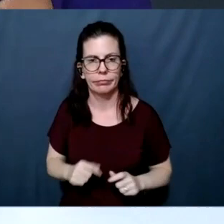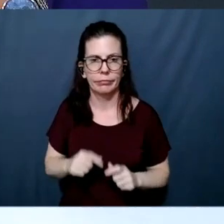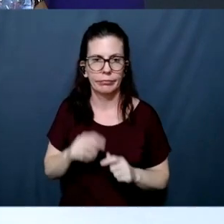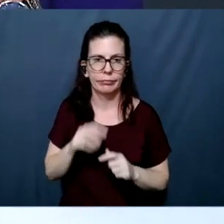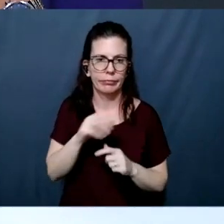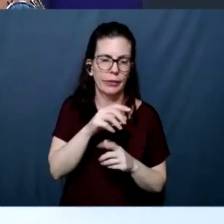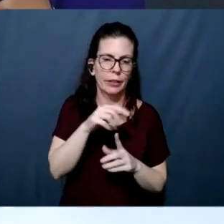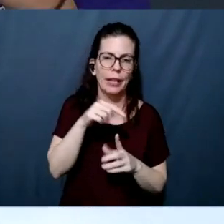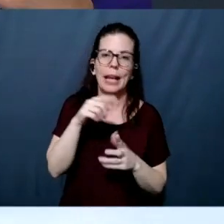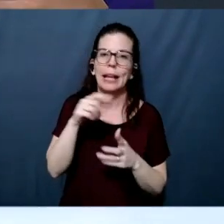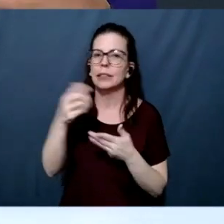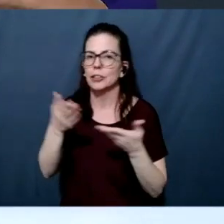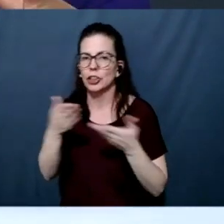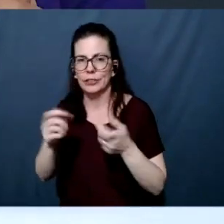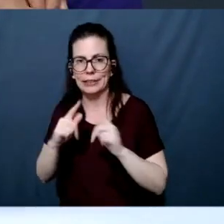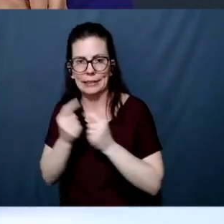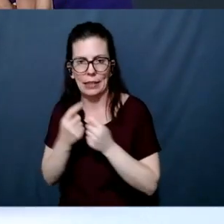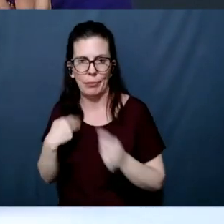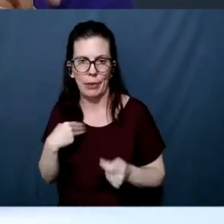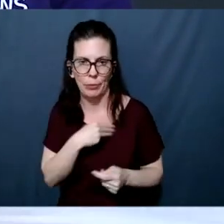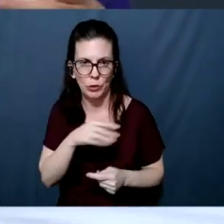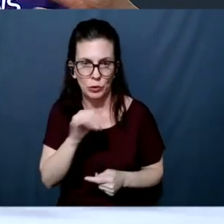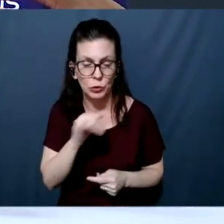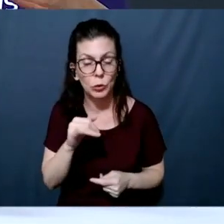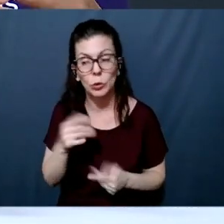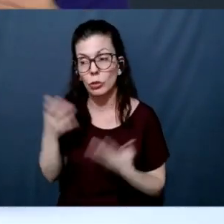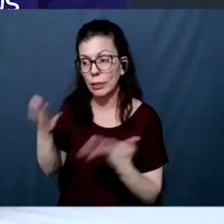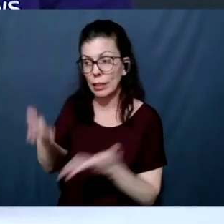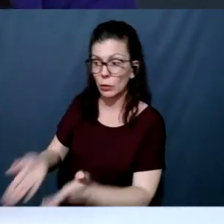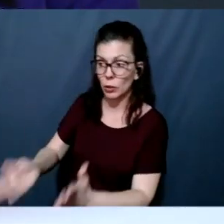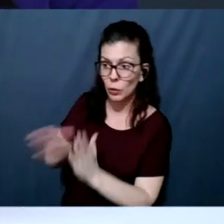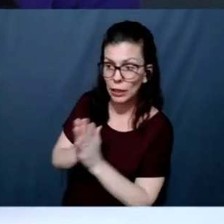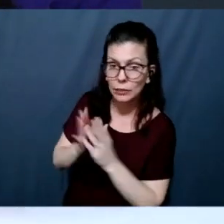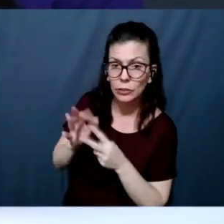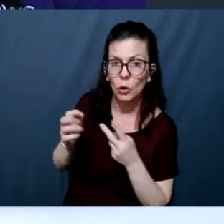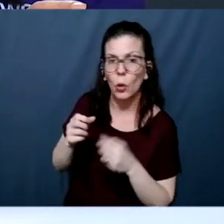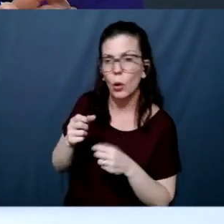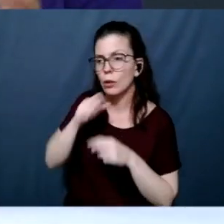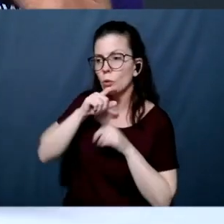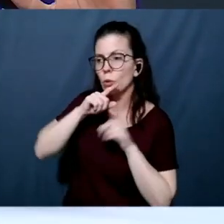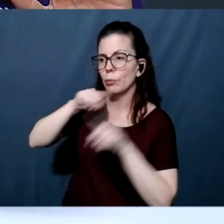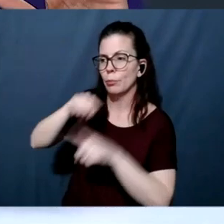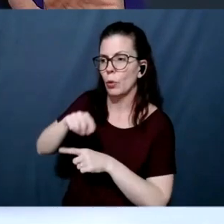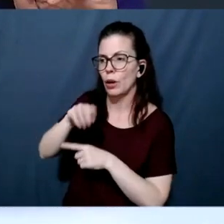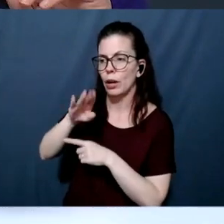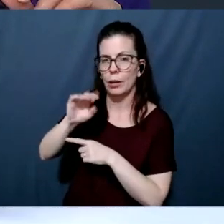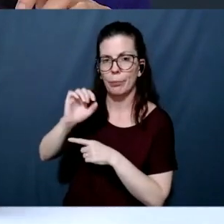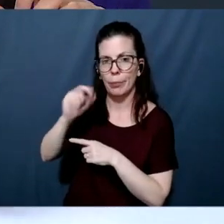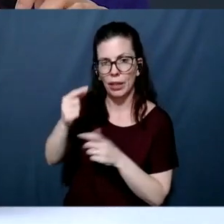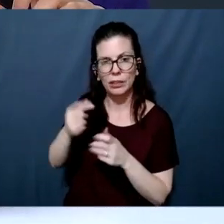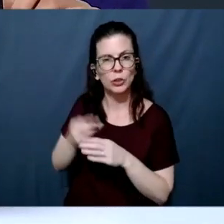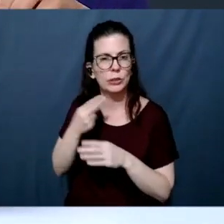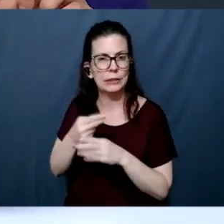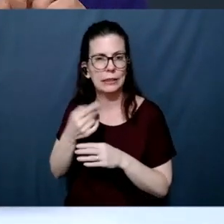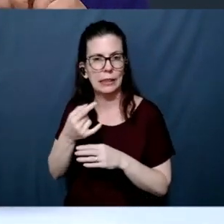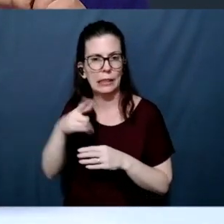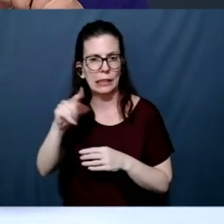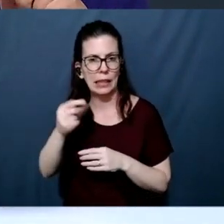And right now people can request for features or report bugs using GitHub issues. I think that's a very unique piece about this launch